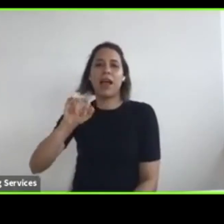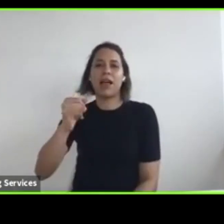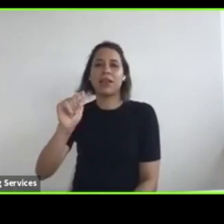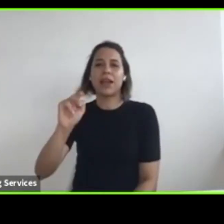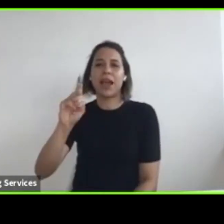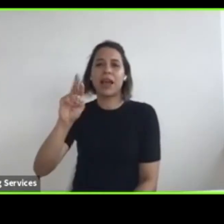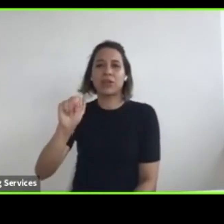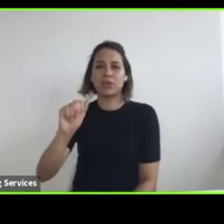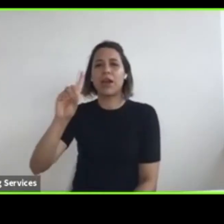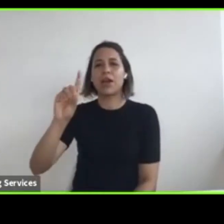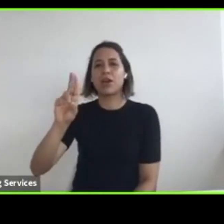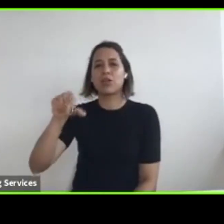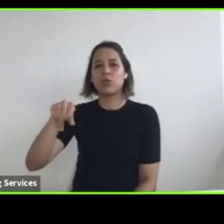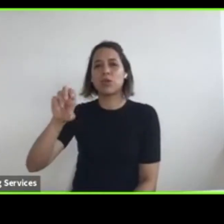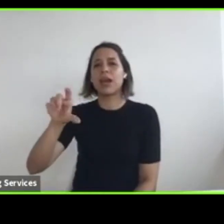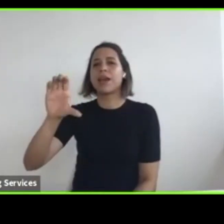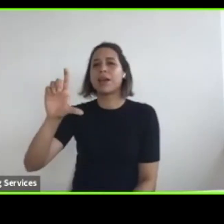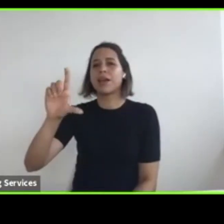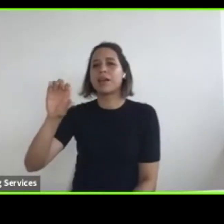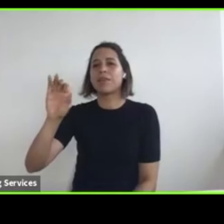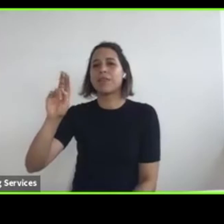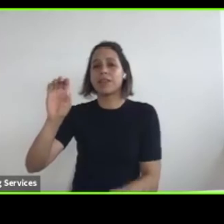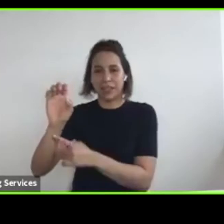TOPICS TO BEAR AT TODAY'S GATHERING. WE HOPE THAT YOU ARE